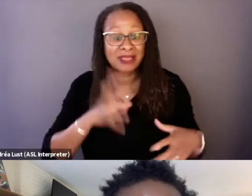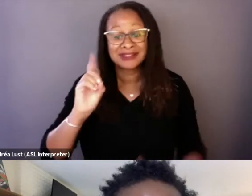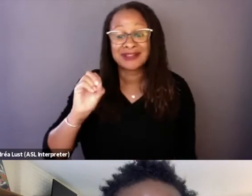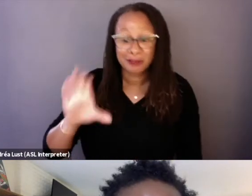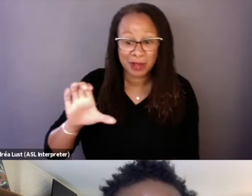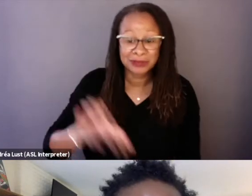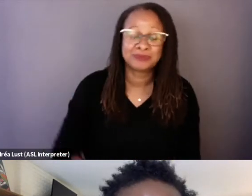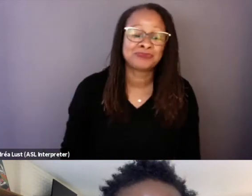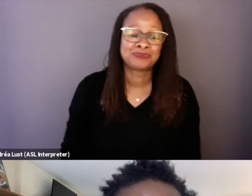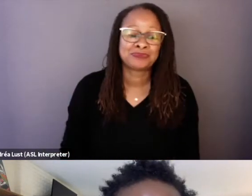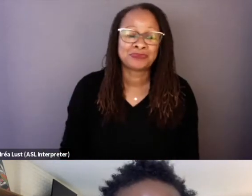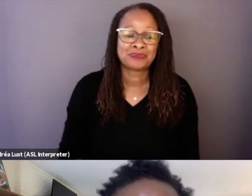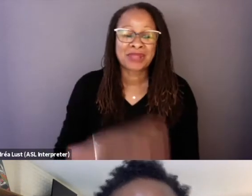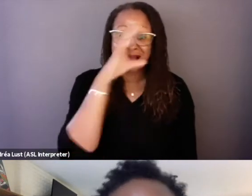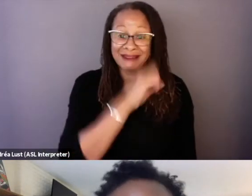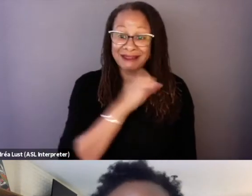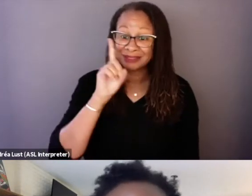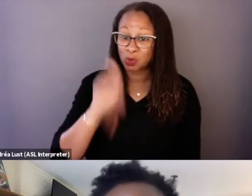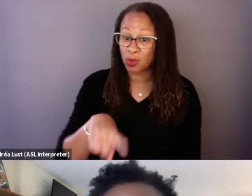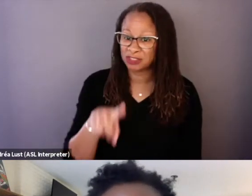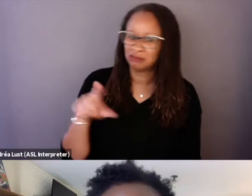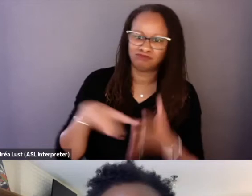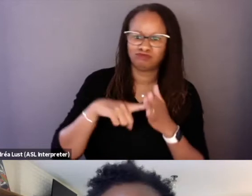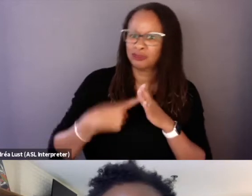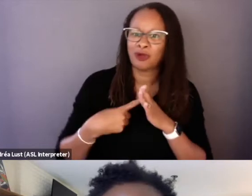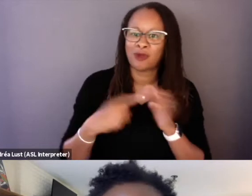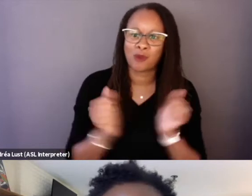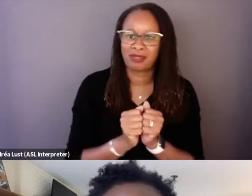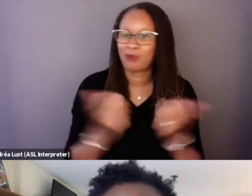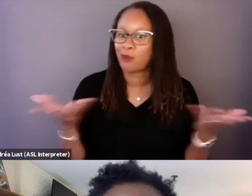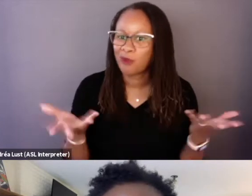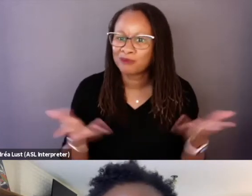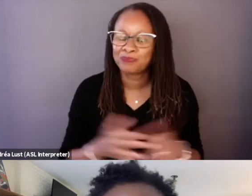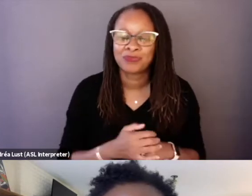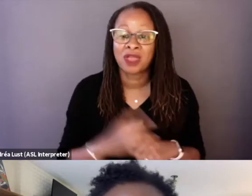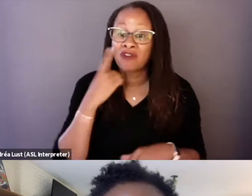I guess the question I wanted to kick things off with is for Yoruba.